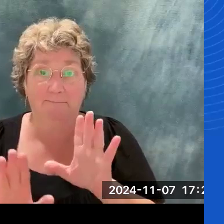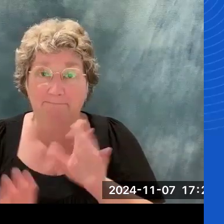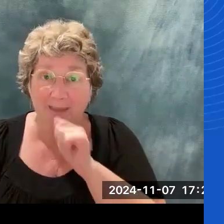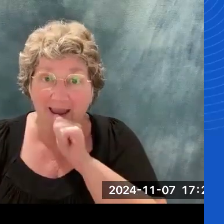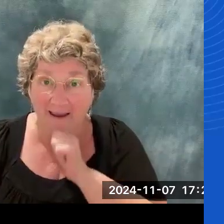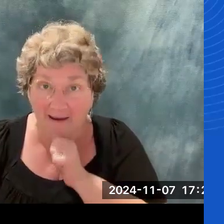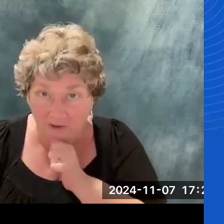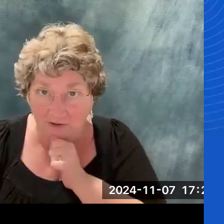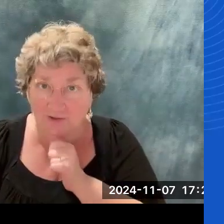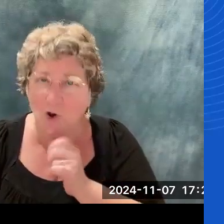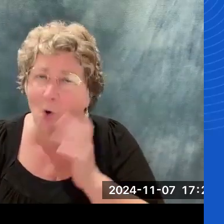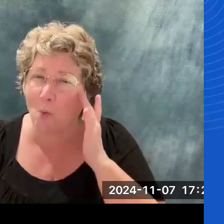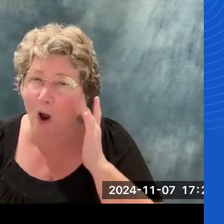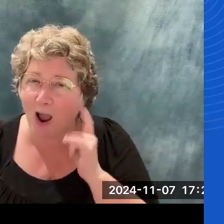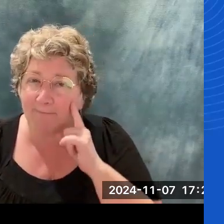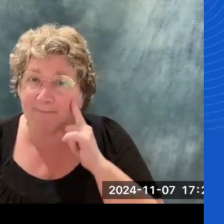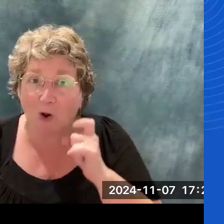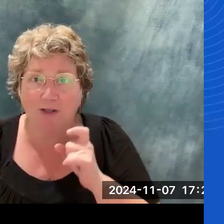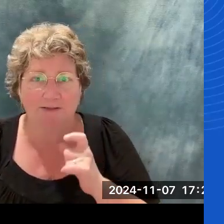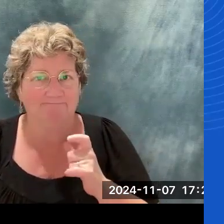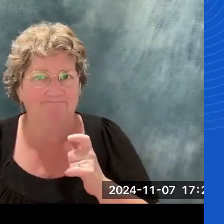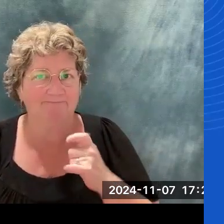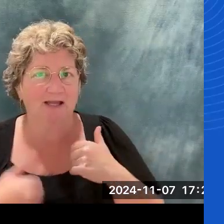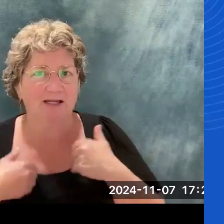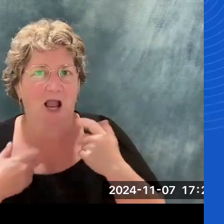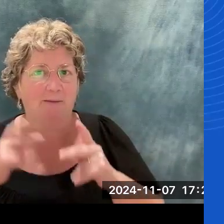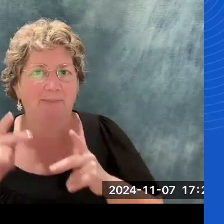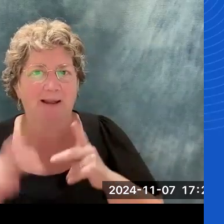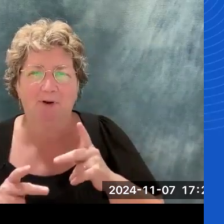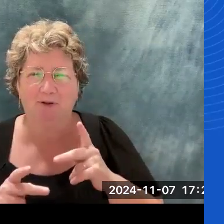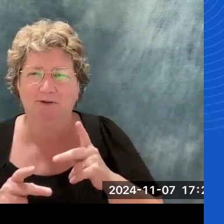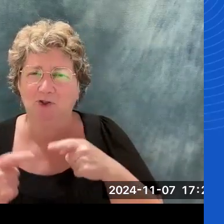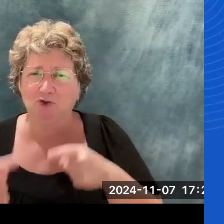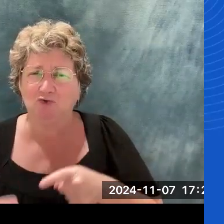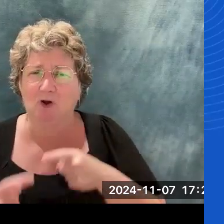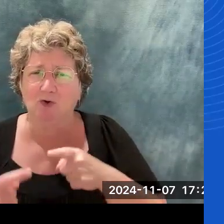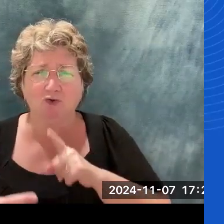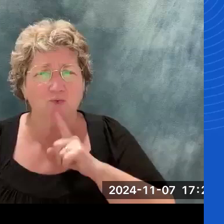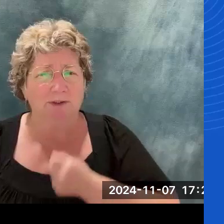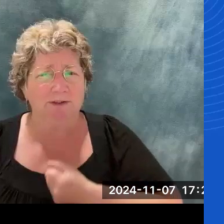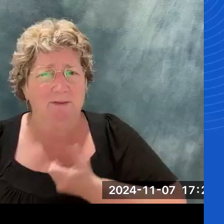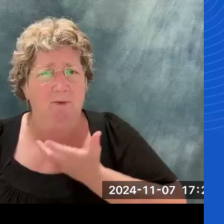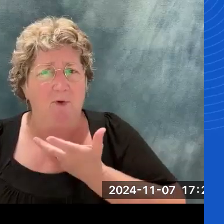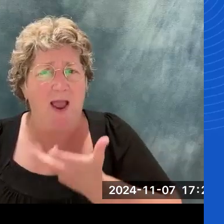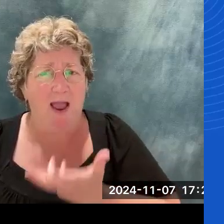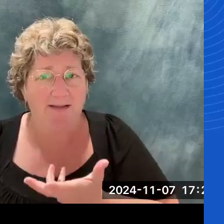about this in the next slide, but youth may not be able to articulate everything in the way that you or I could.